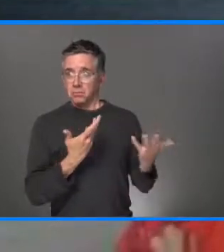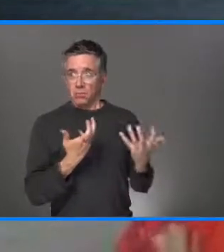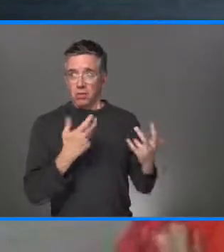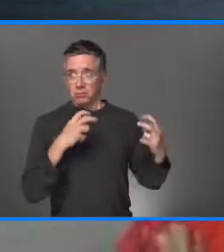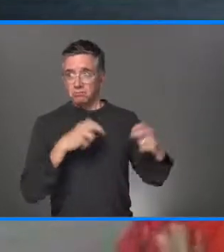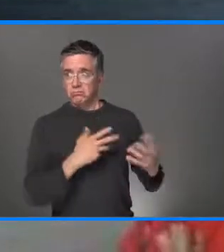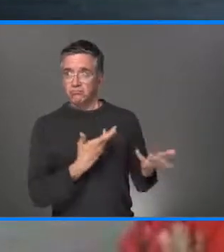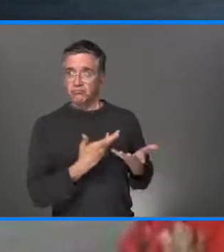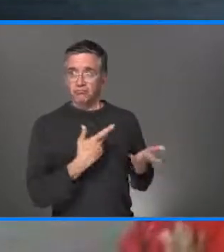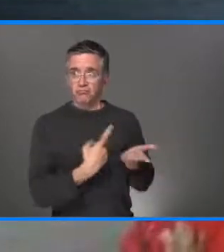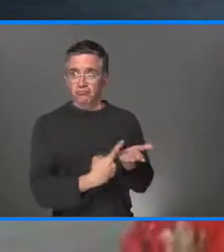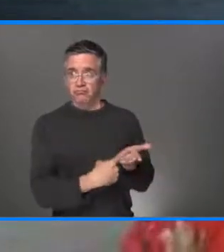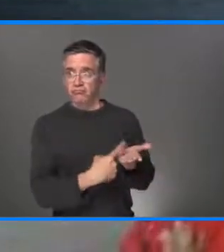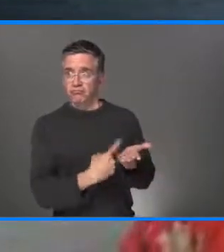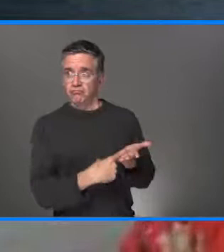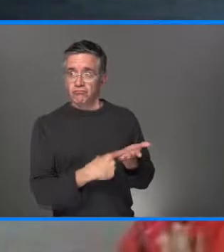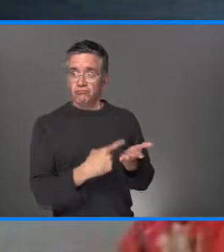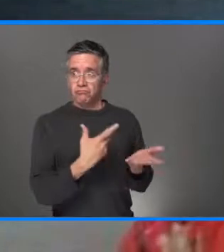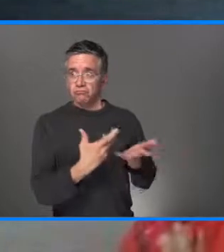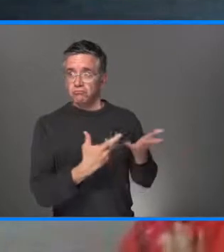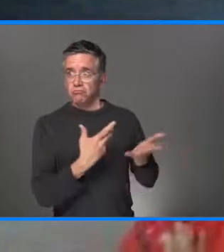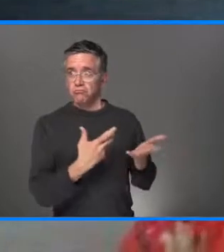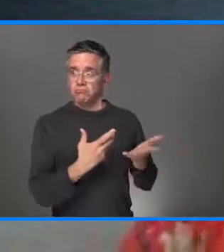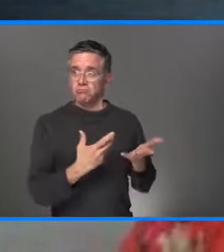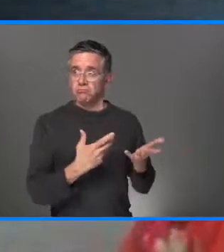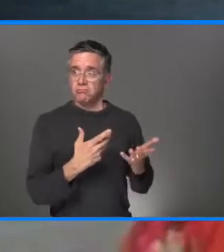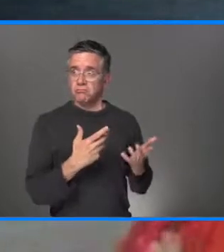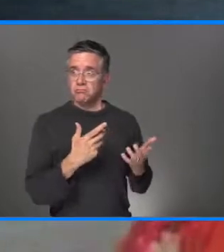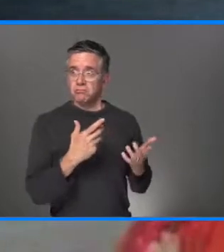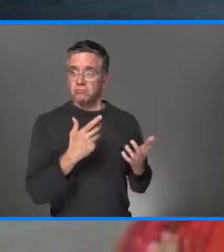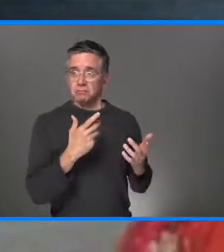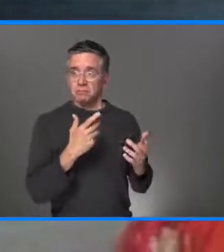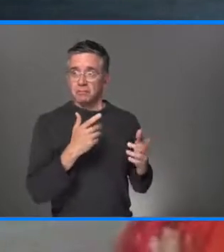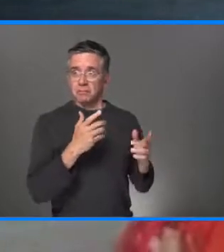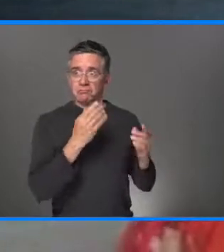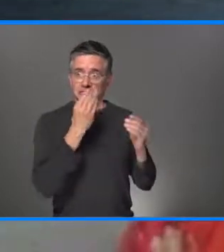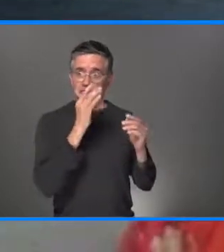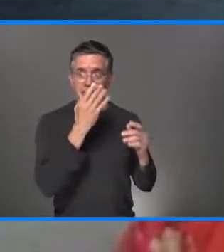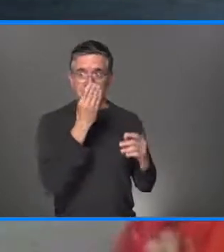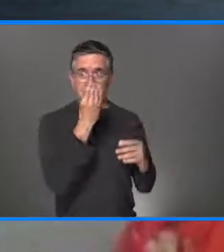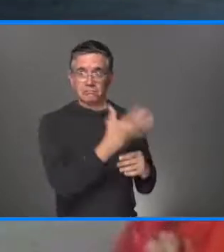and dispel some of those myths and talk a little bit more about why the vaccine is important,